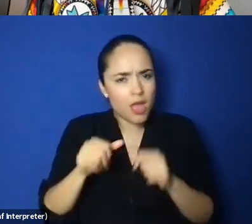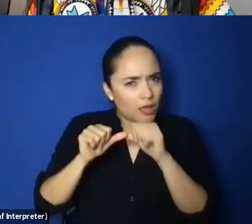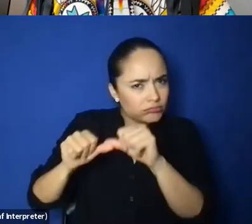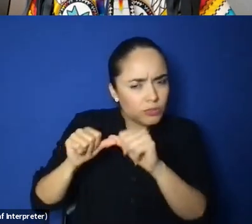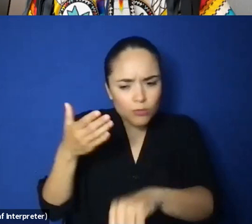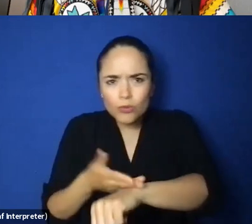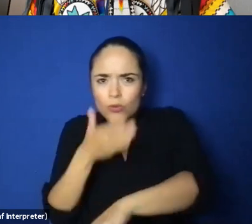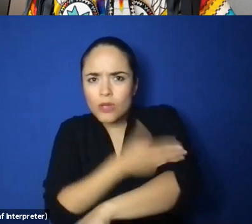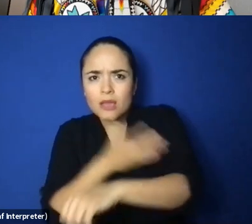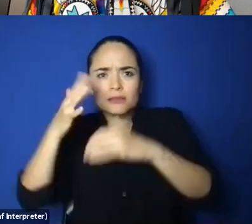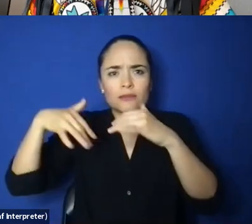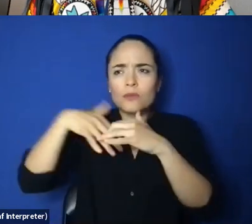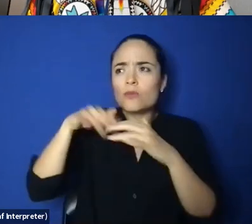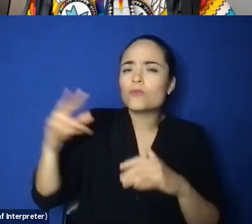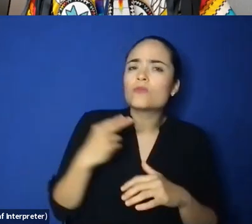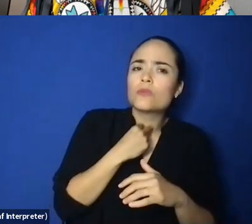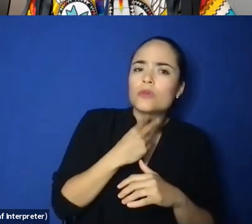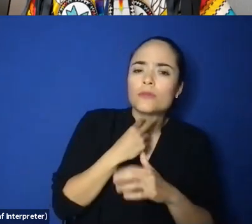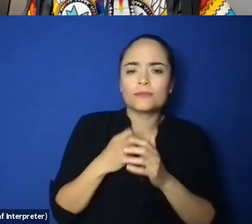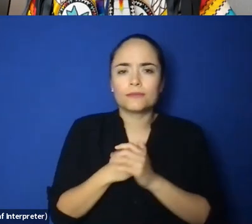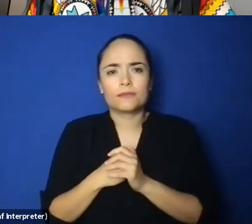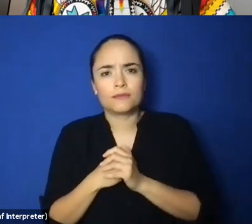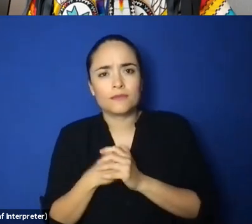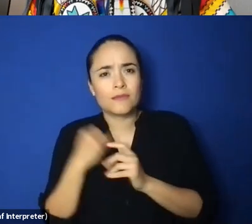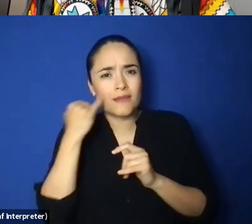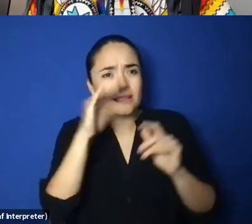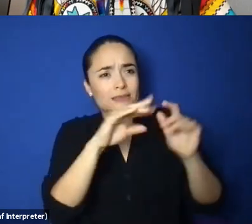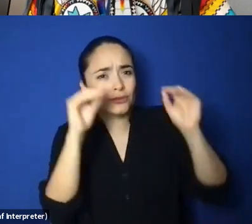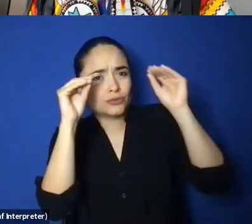if there's anything you want to revisit, keep an eye on the ROMs YouTube channel. About Wednesday,